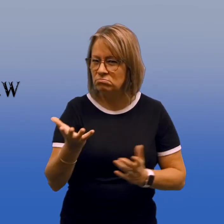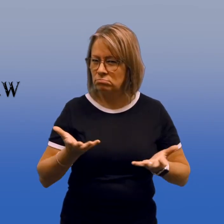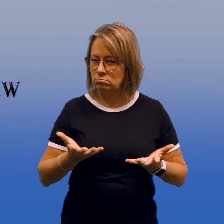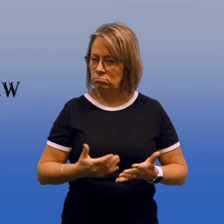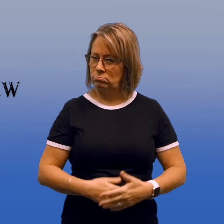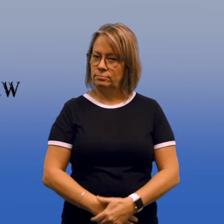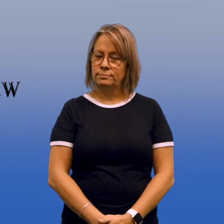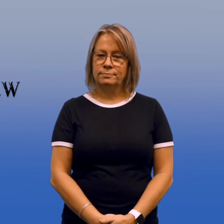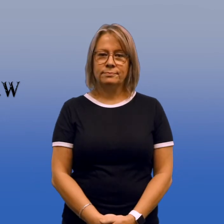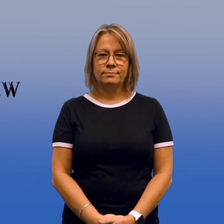What was his curse?